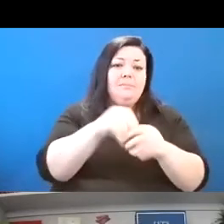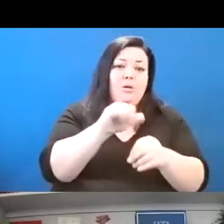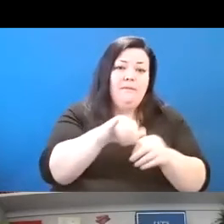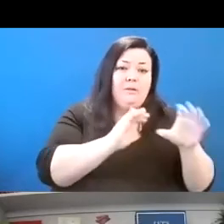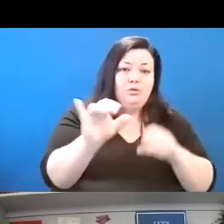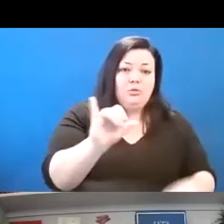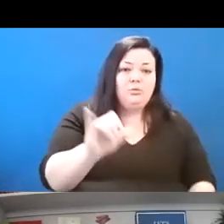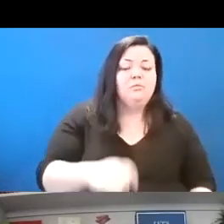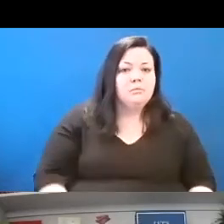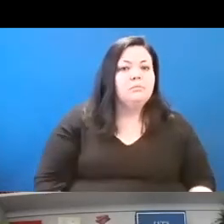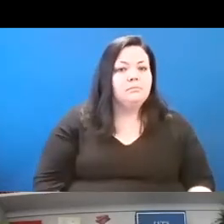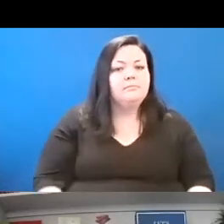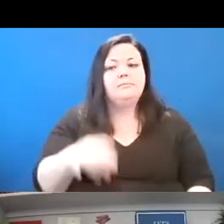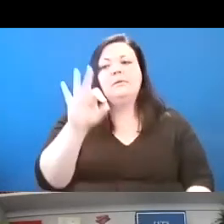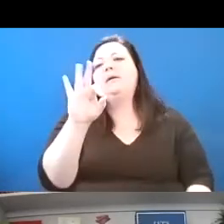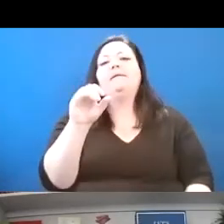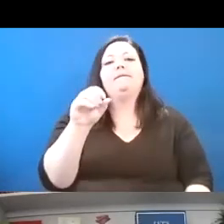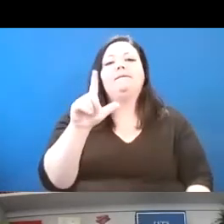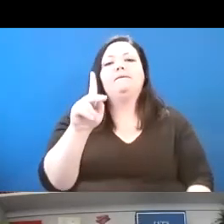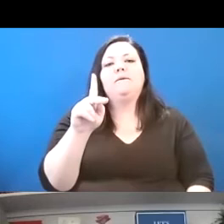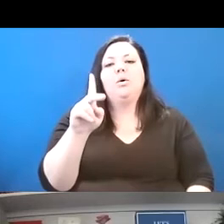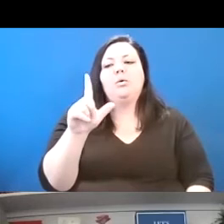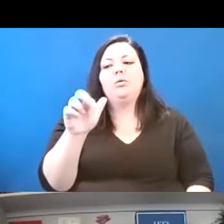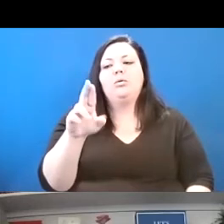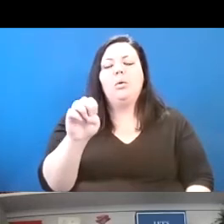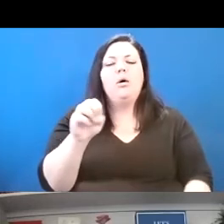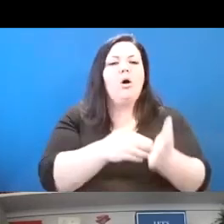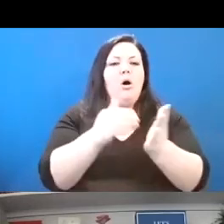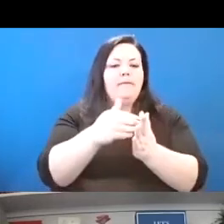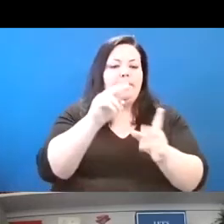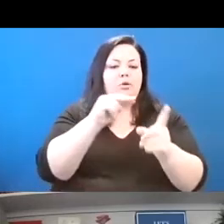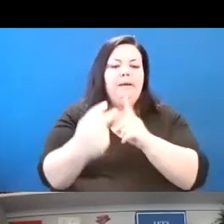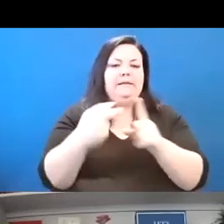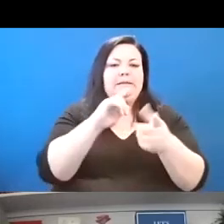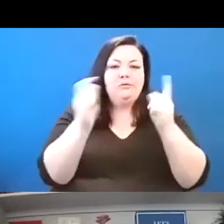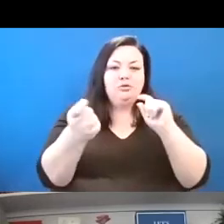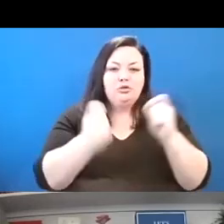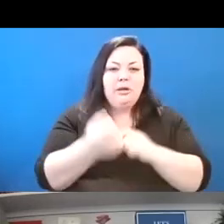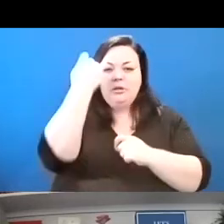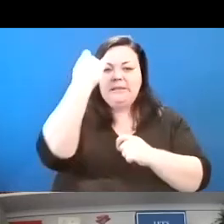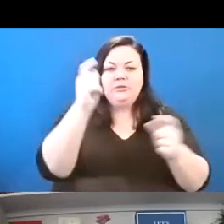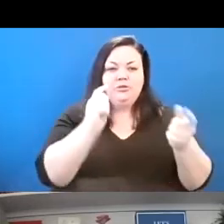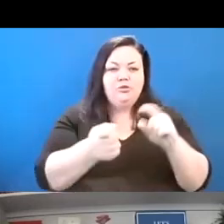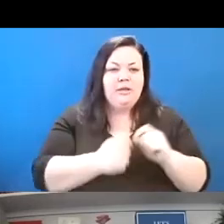um folklores often change the perspectives change ideas that are already kind of um